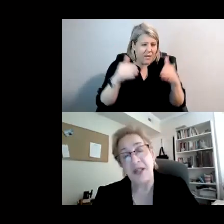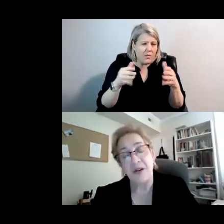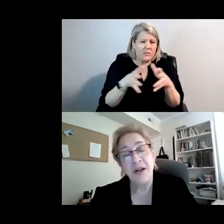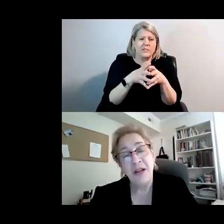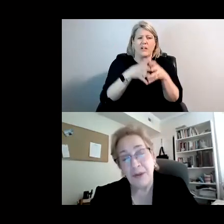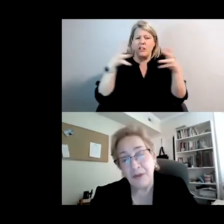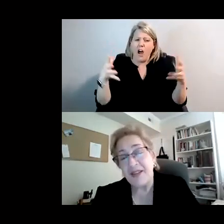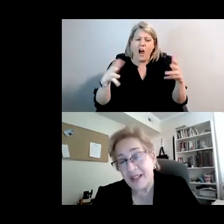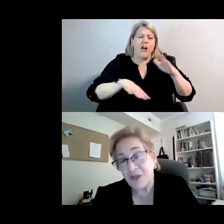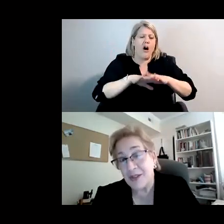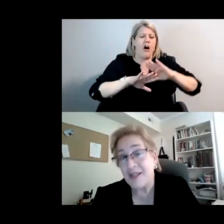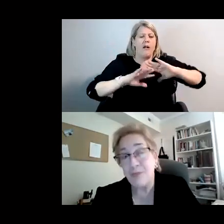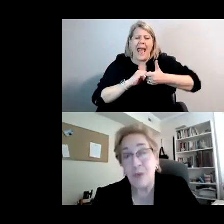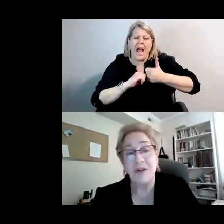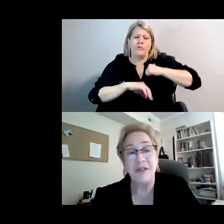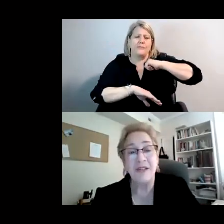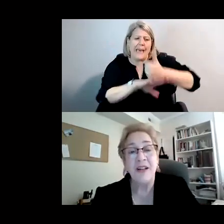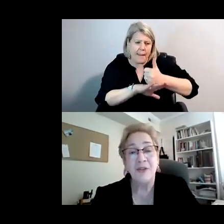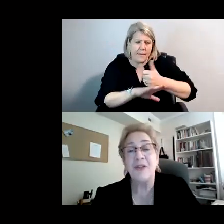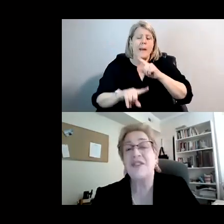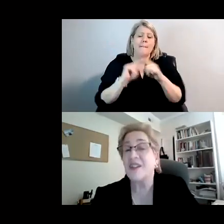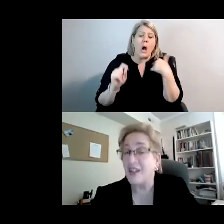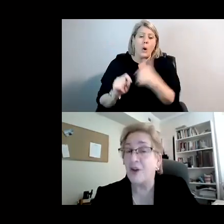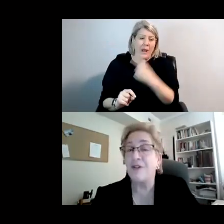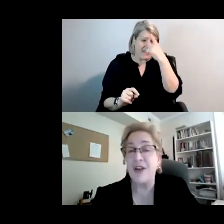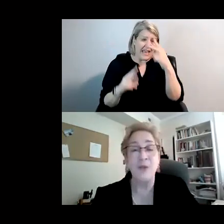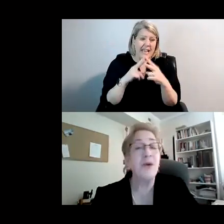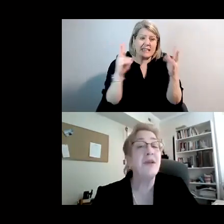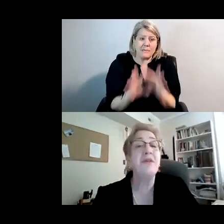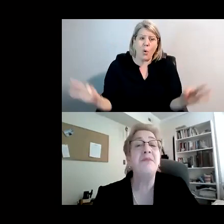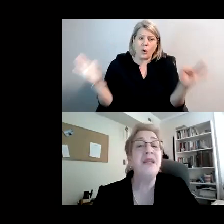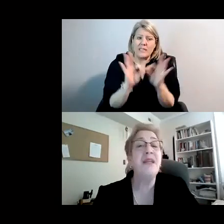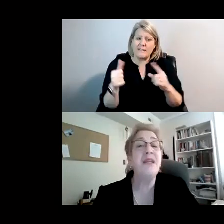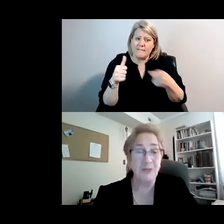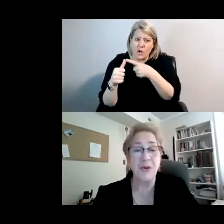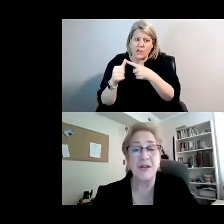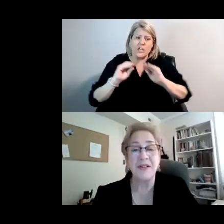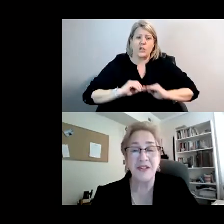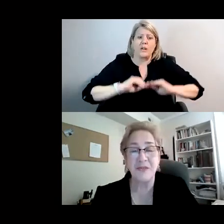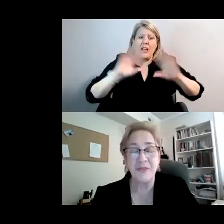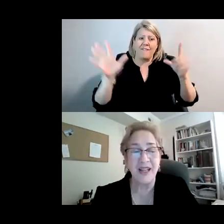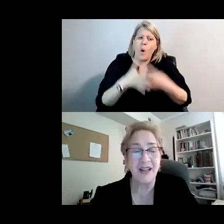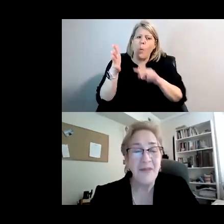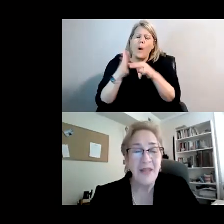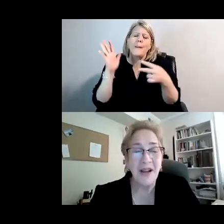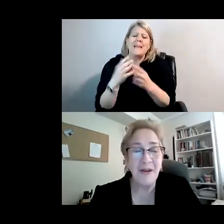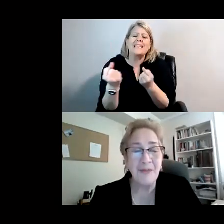doing the set up here, but we think it's really important for us to clarify what we mean by supported decision-making.